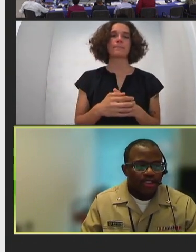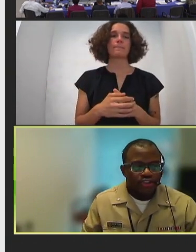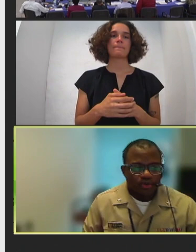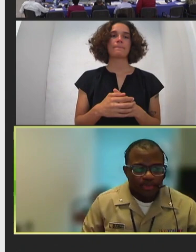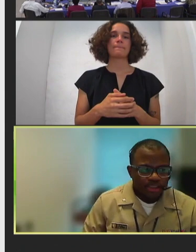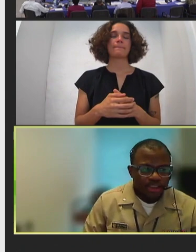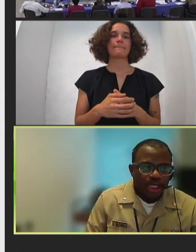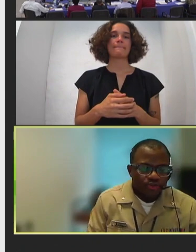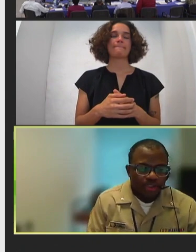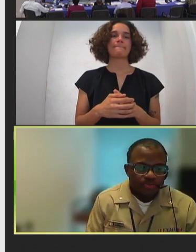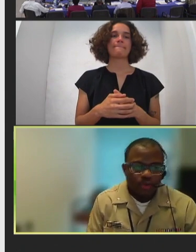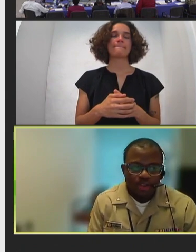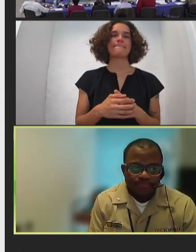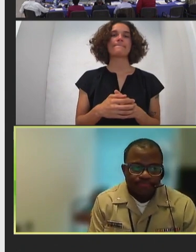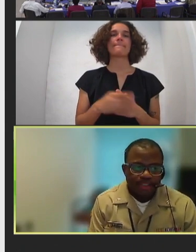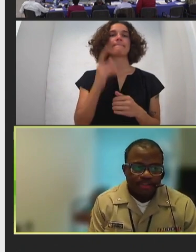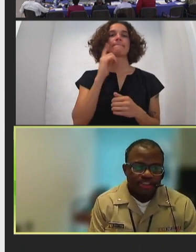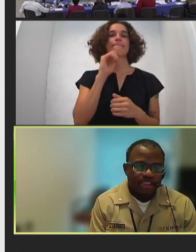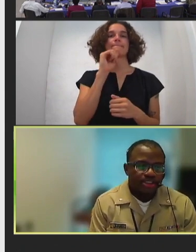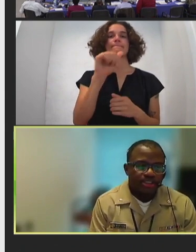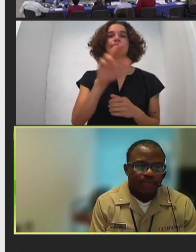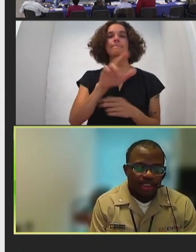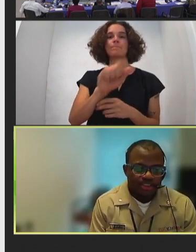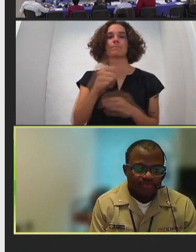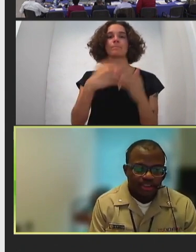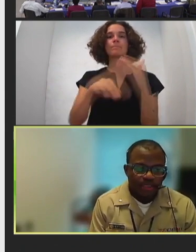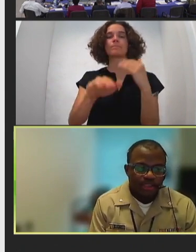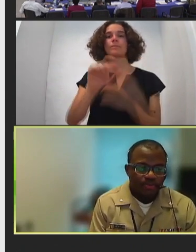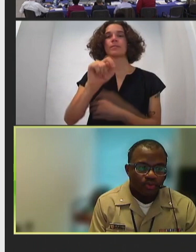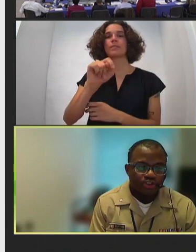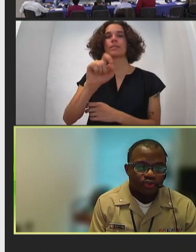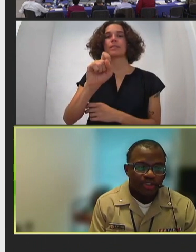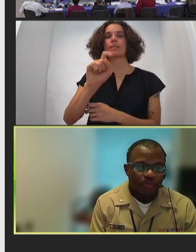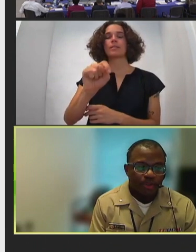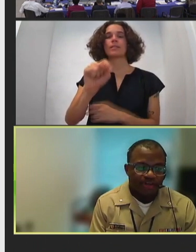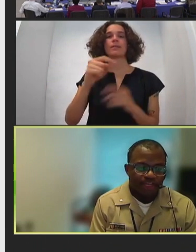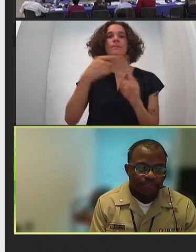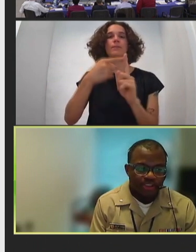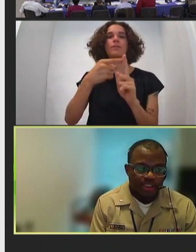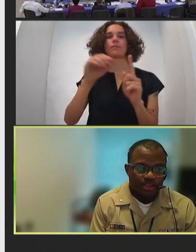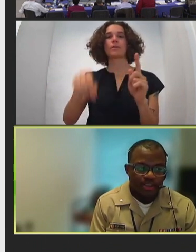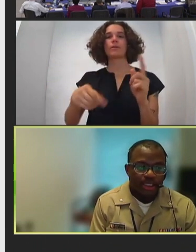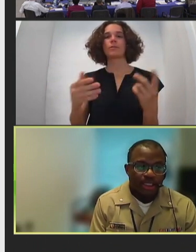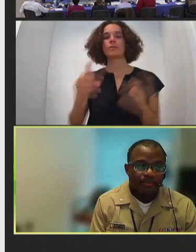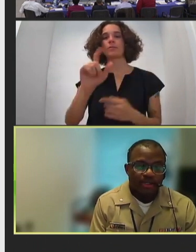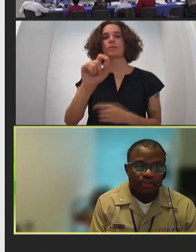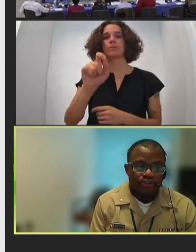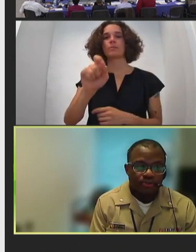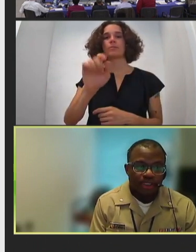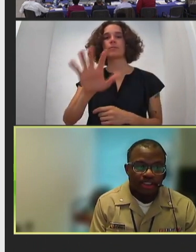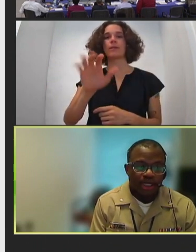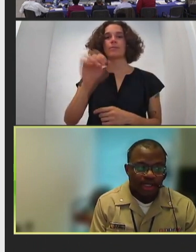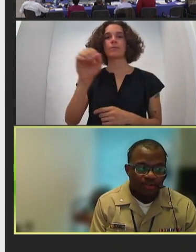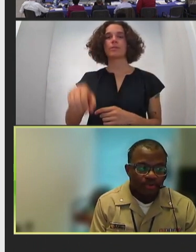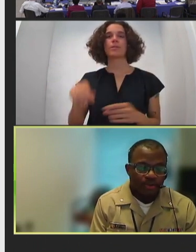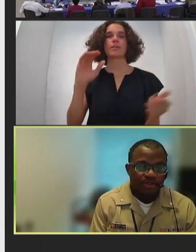So, among the non-U.S.-born, the TST positivity rate was 20.5 percent, compared to an IGRA or